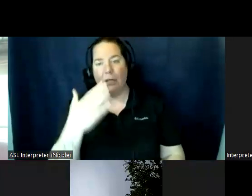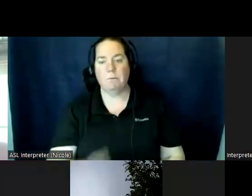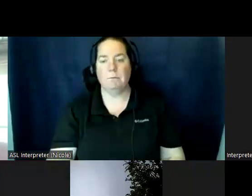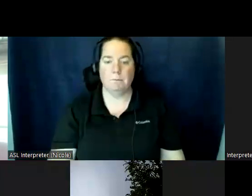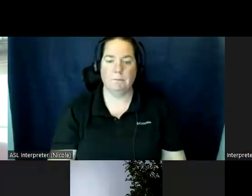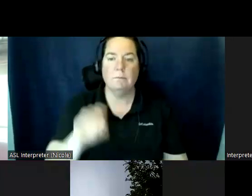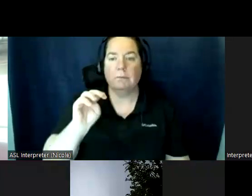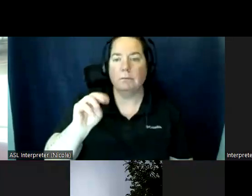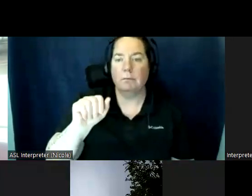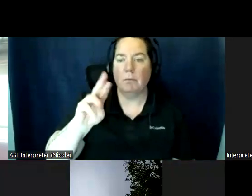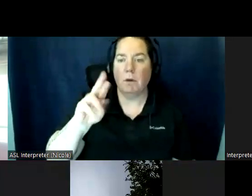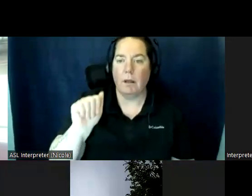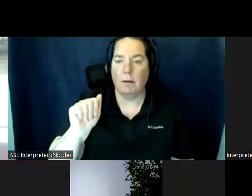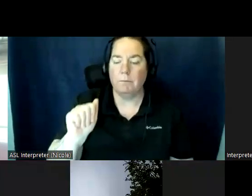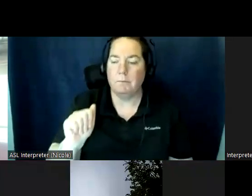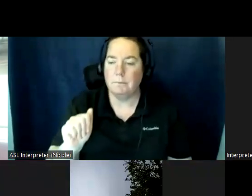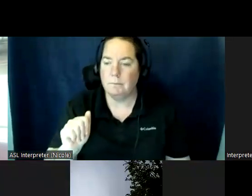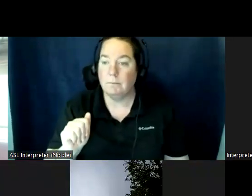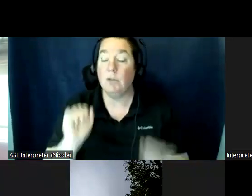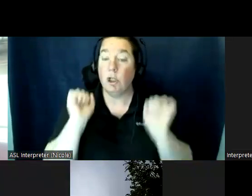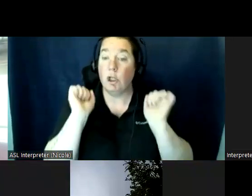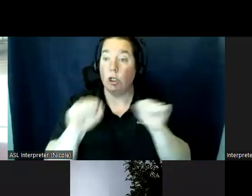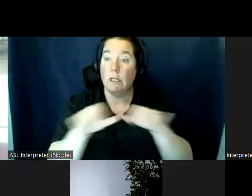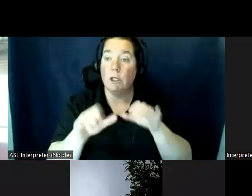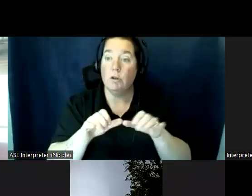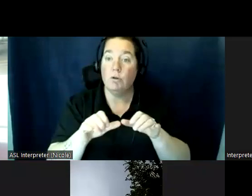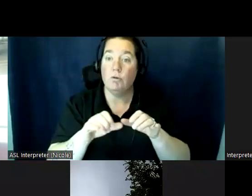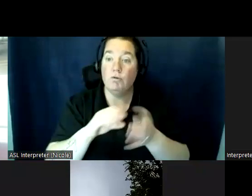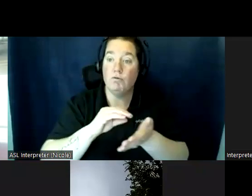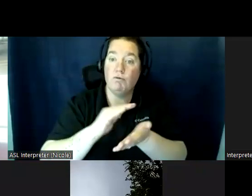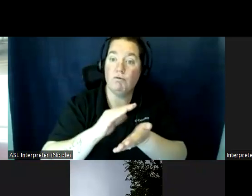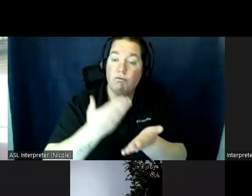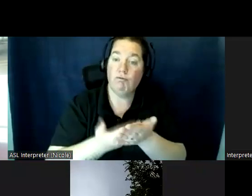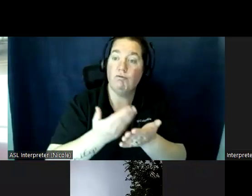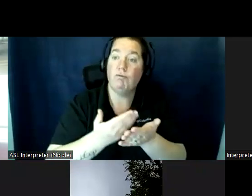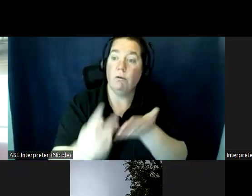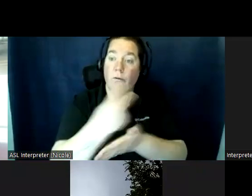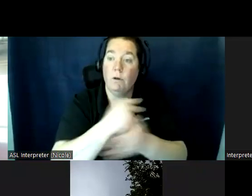have another question. Could they do a record review with the new eligibility process using